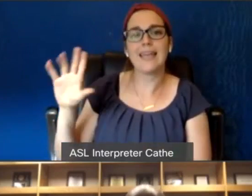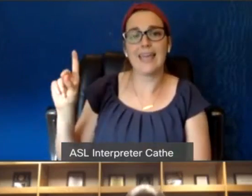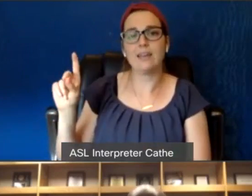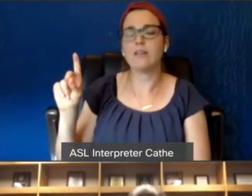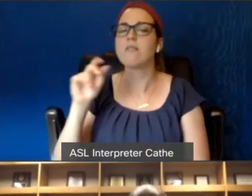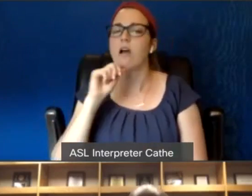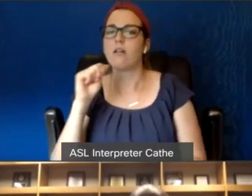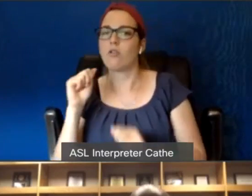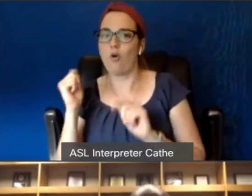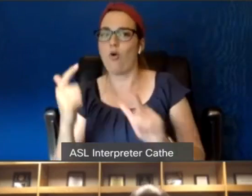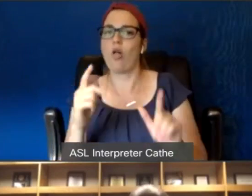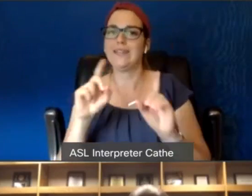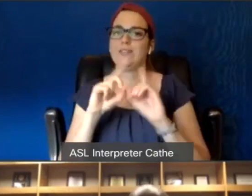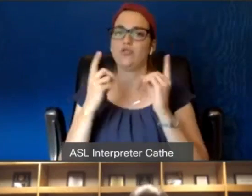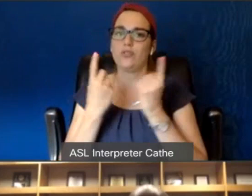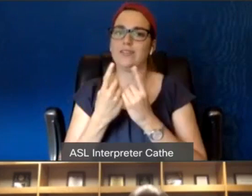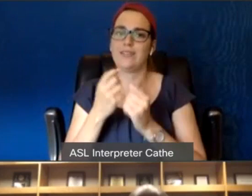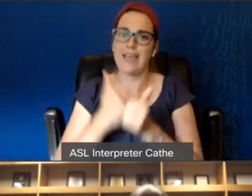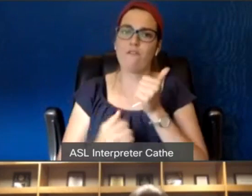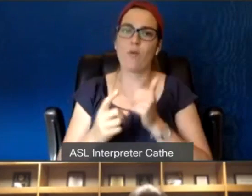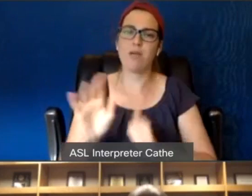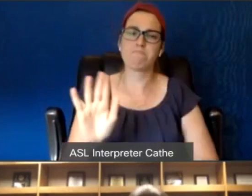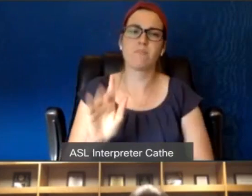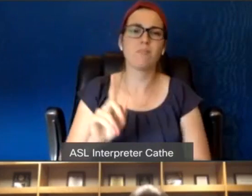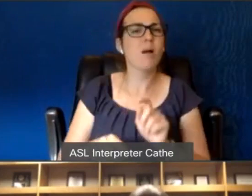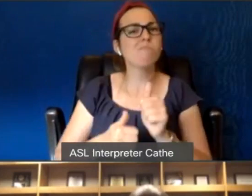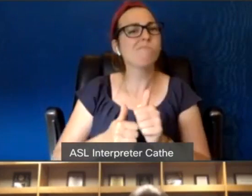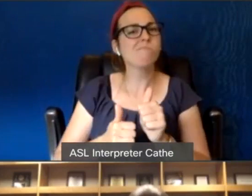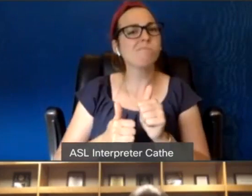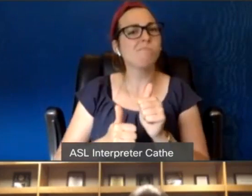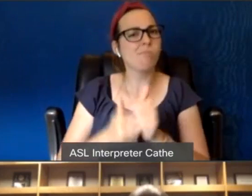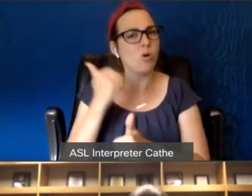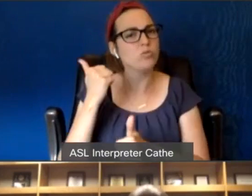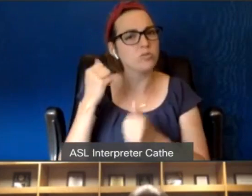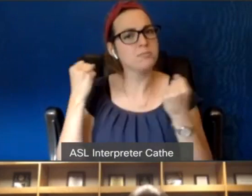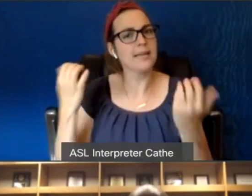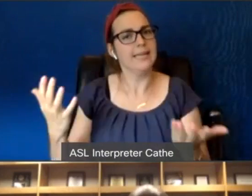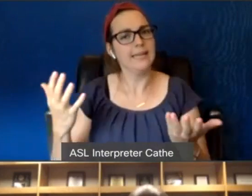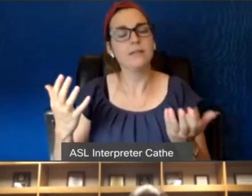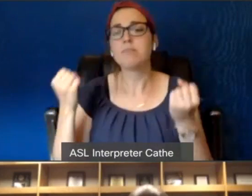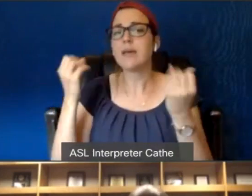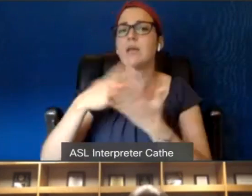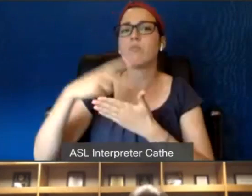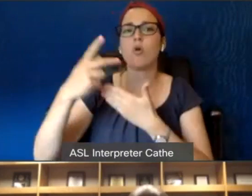but the vast majority of jurisdictions and a lot of programs don't realize that they can be an ought to be